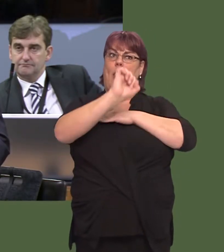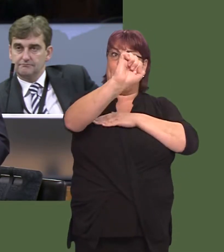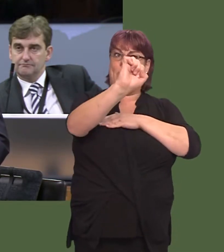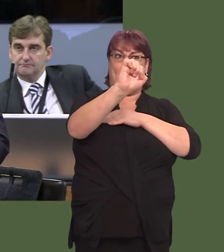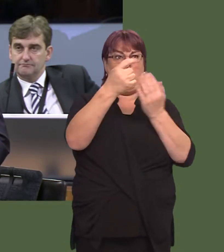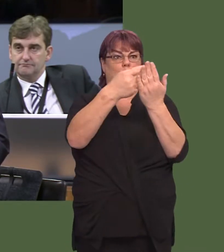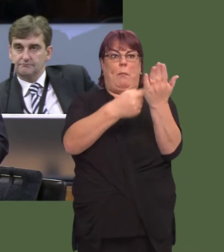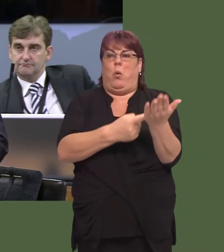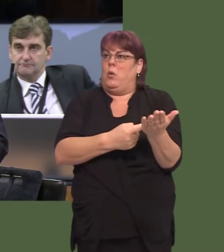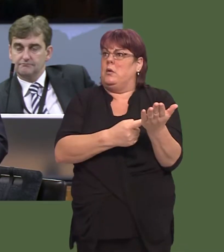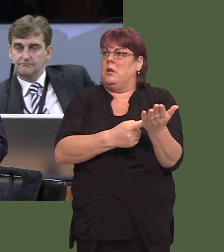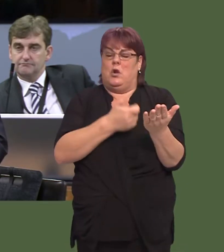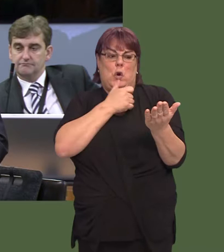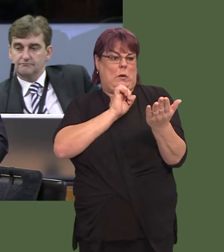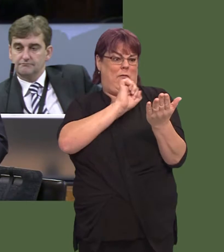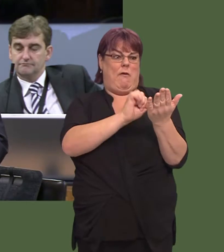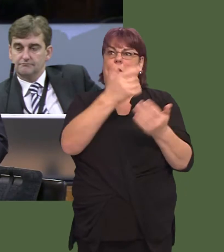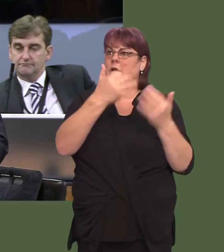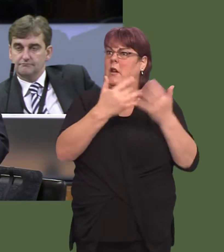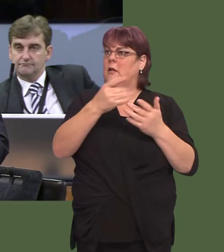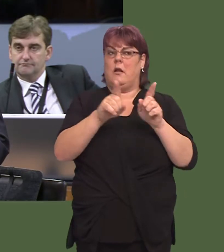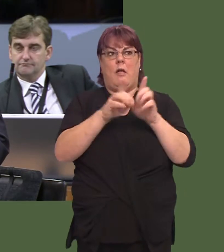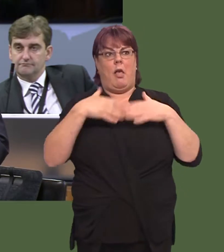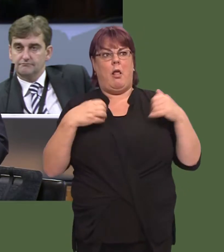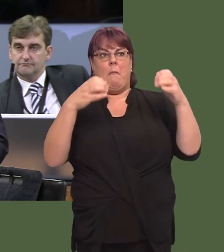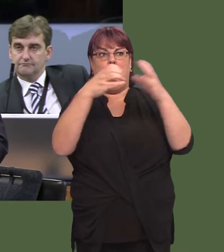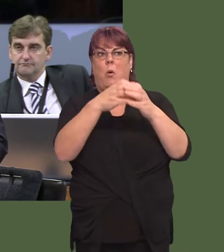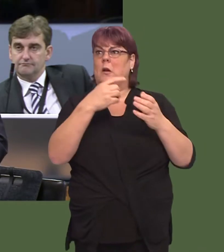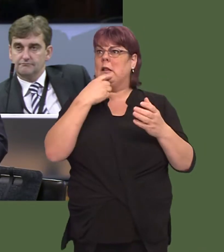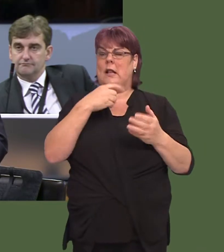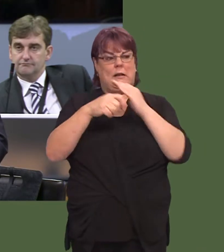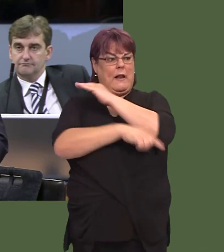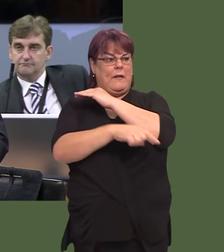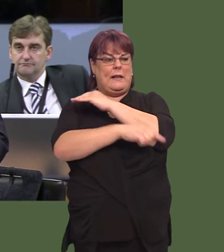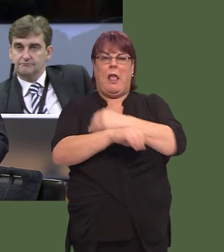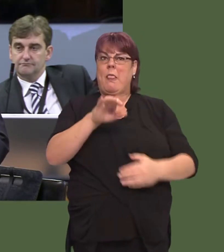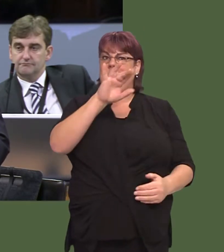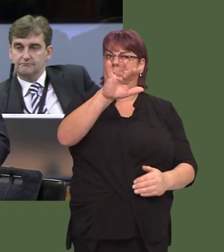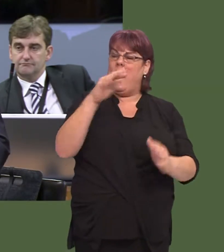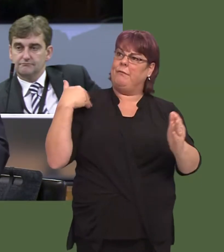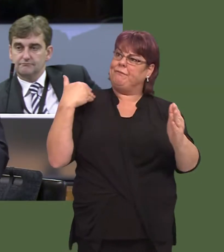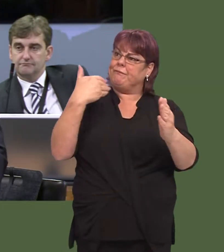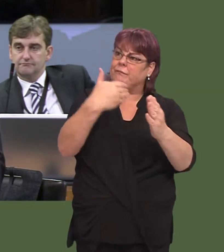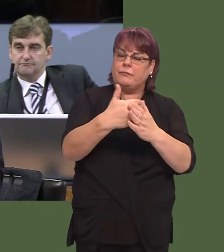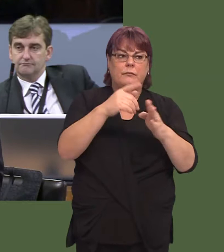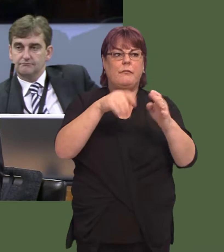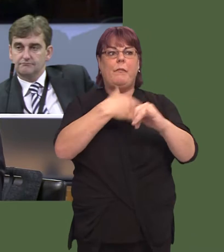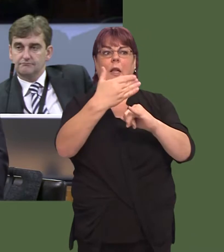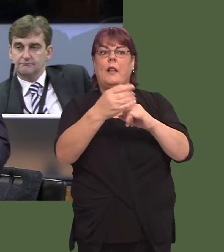Iíve used the example that the health board say themselves that this deficit will exist at the end of the financial year unless mitigating actions are taken.